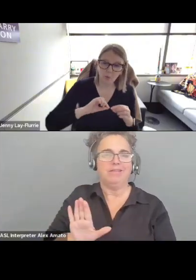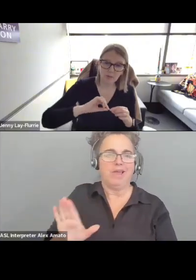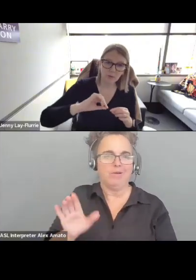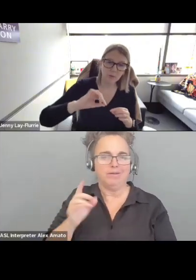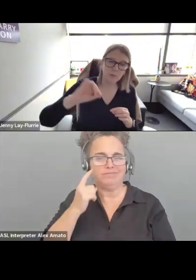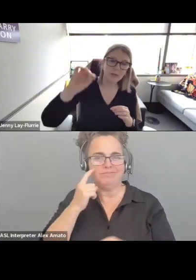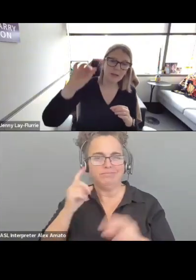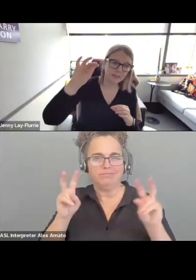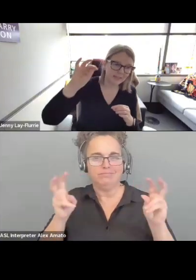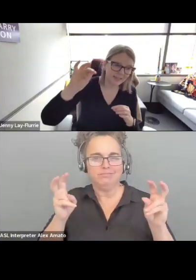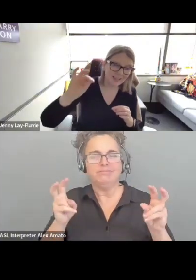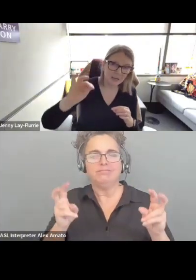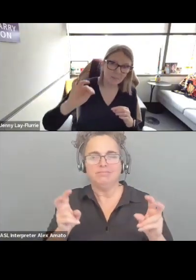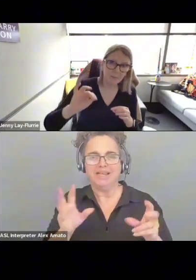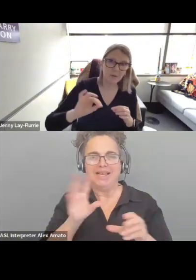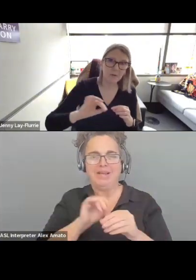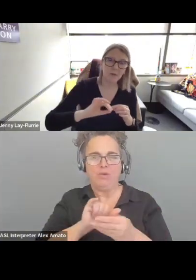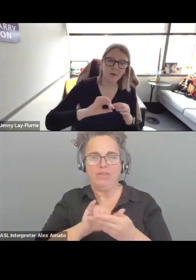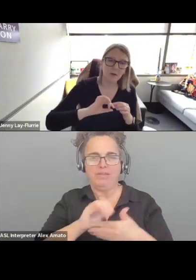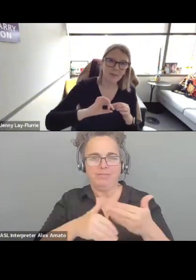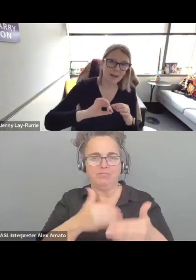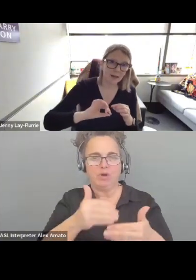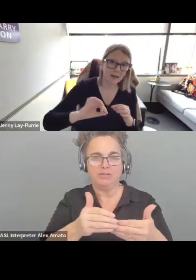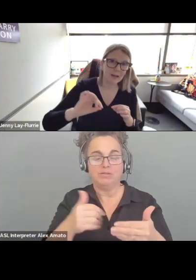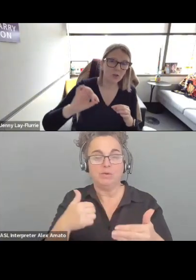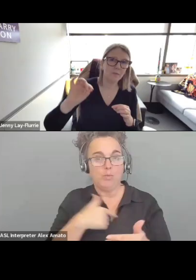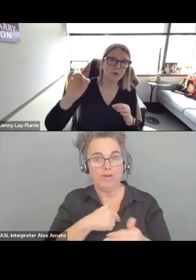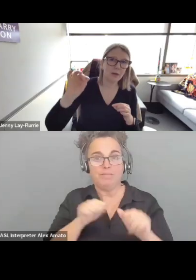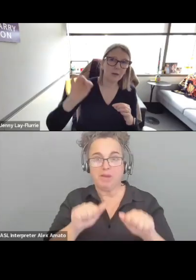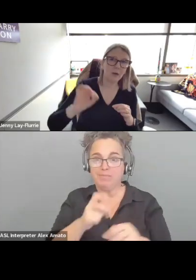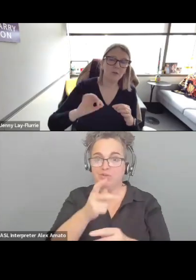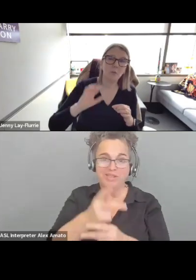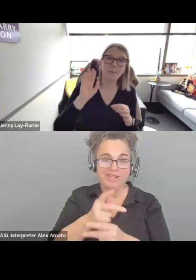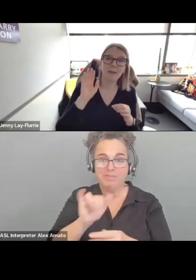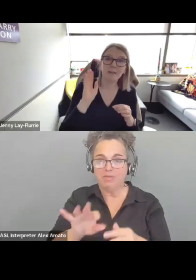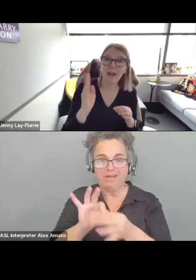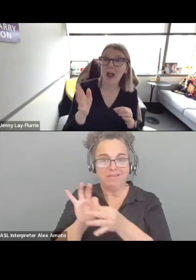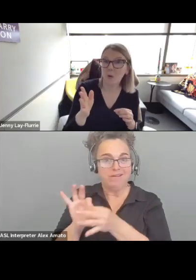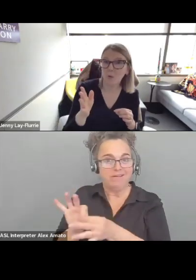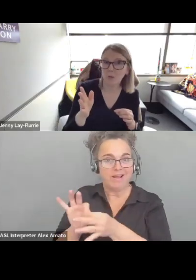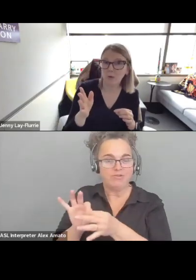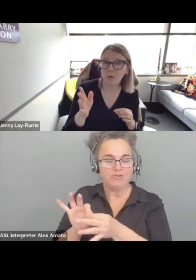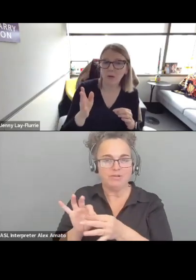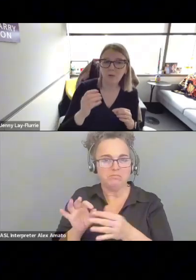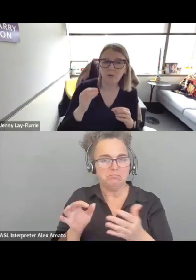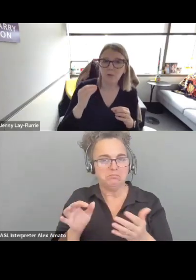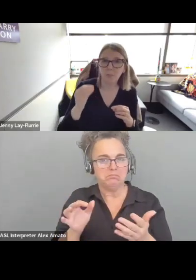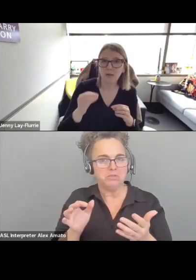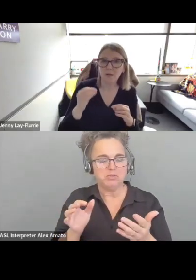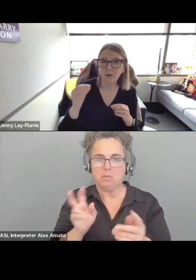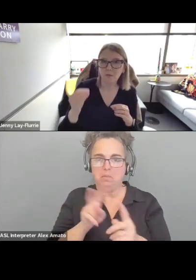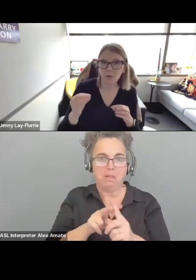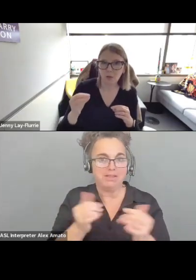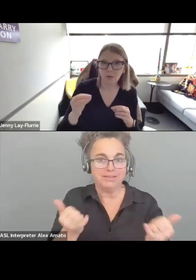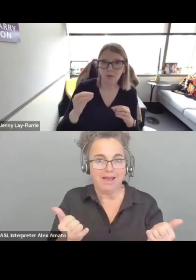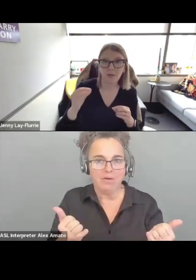All the way through we've been able to keep that connection very close. And what it means now is that if you're blind and low vision